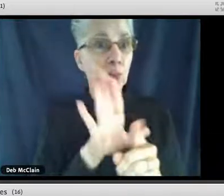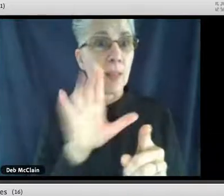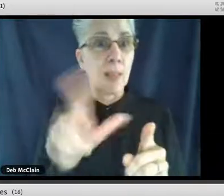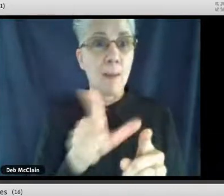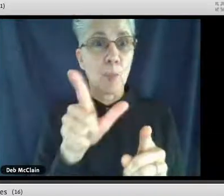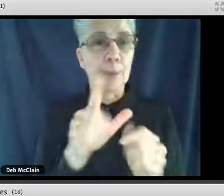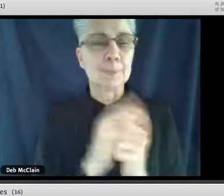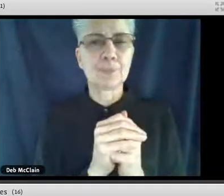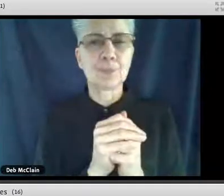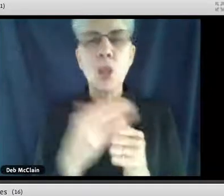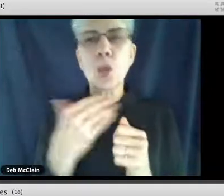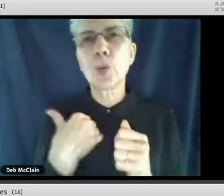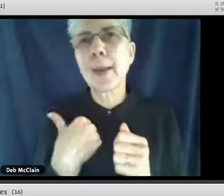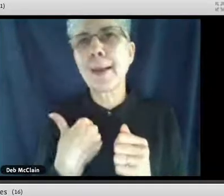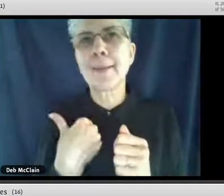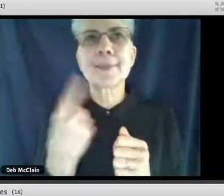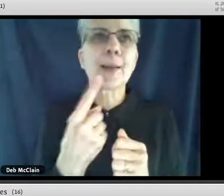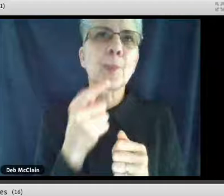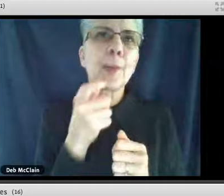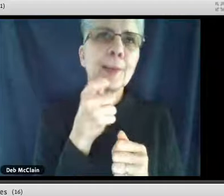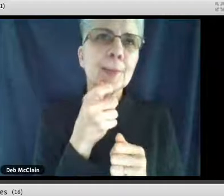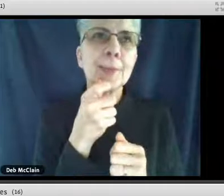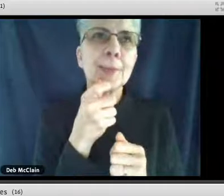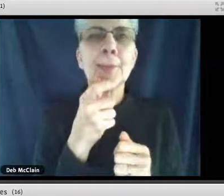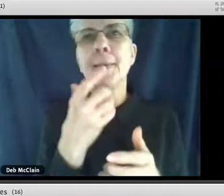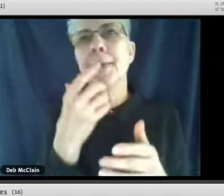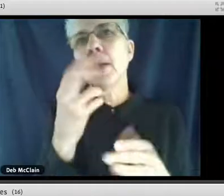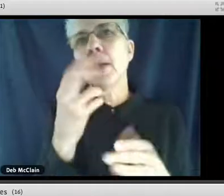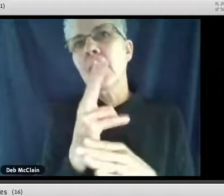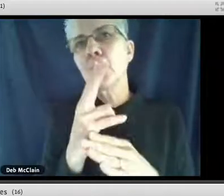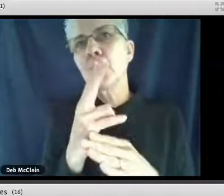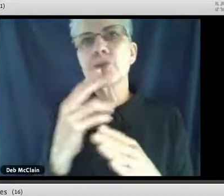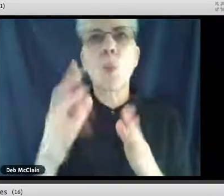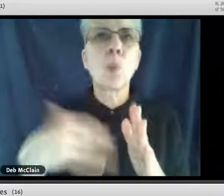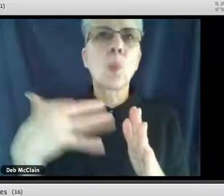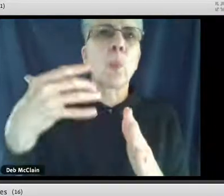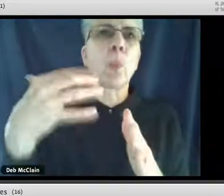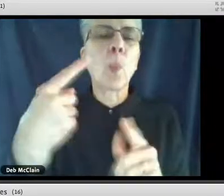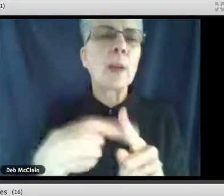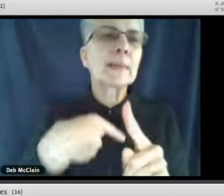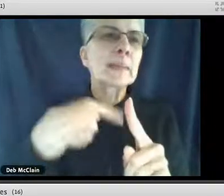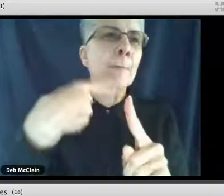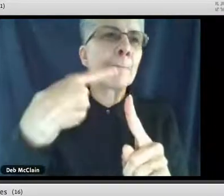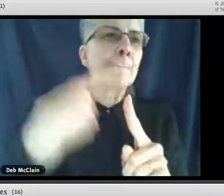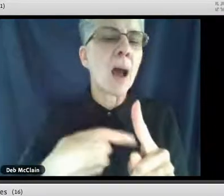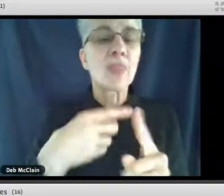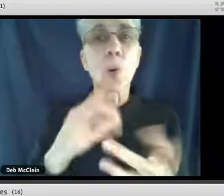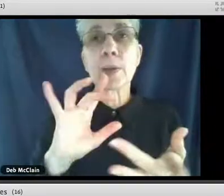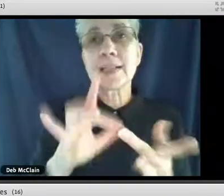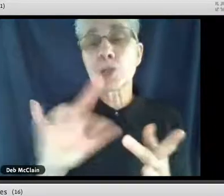You have somewhat users, right? They come maybe once a month. They use stuff. You have digital-only users, right?